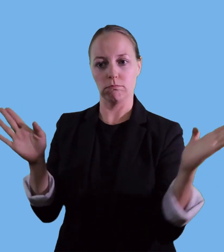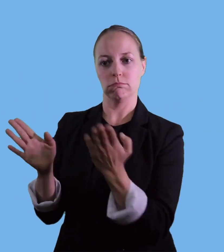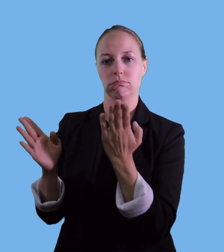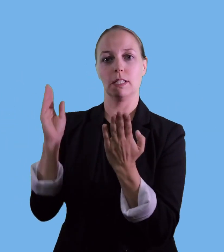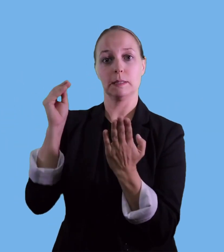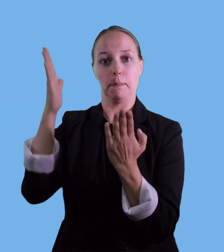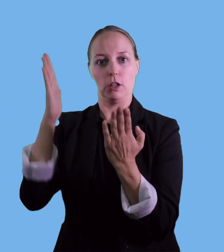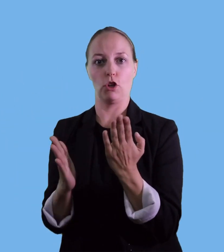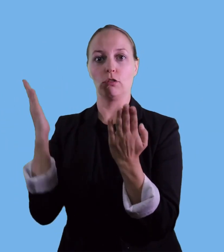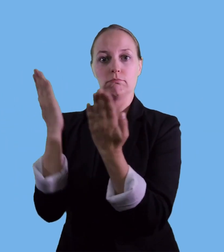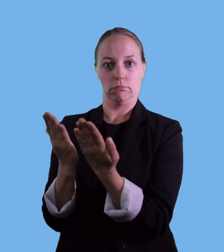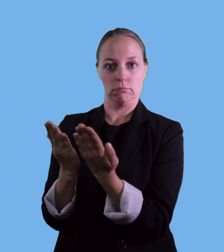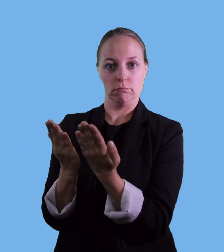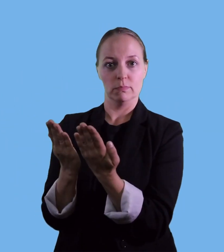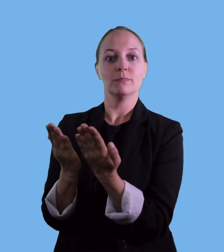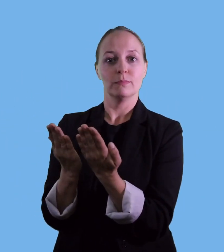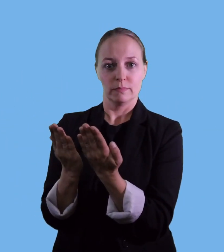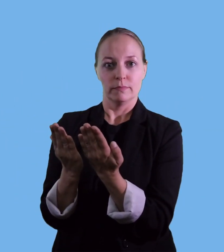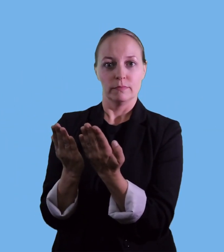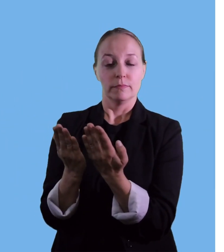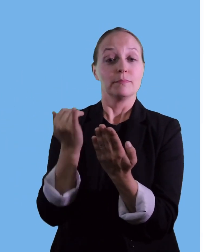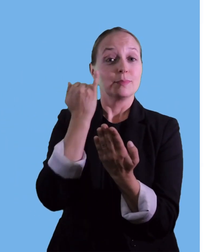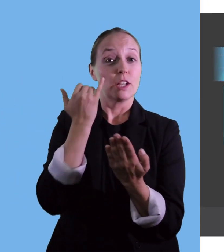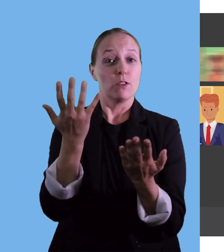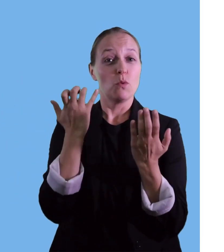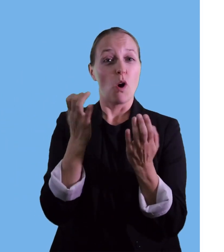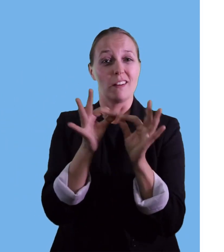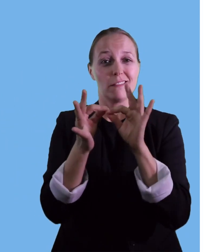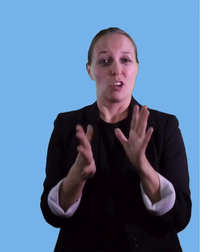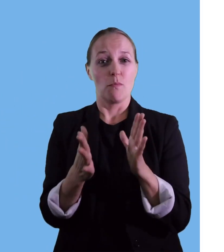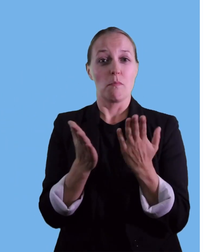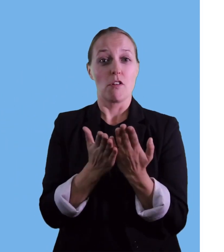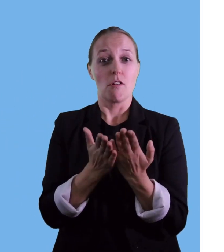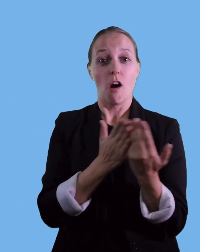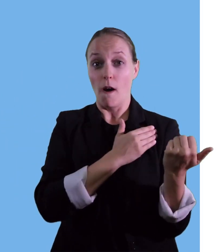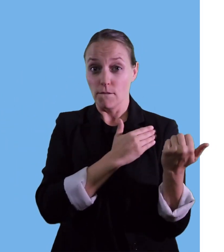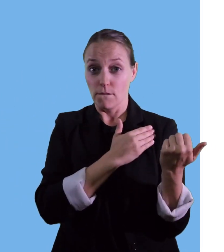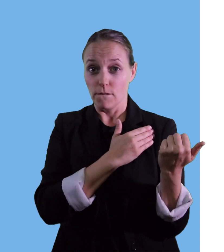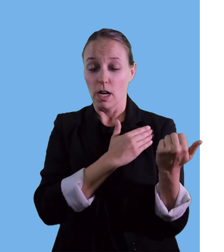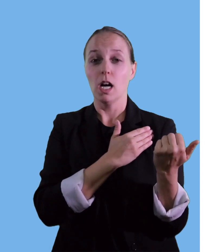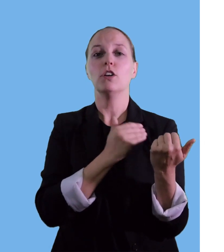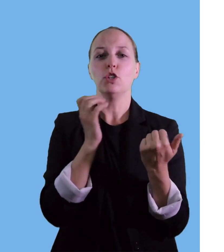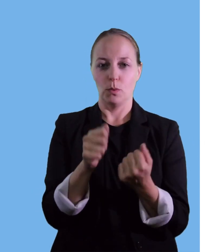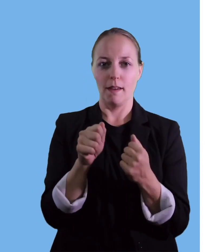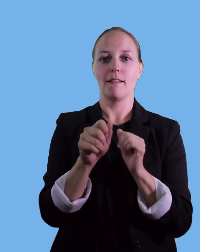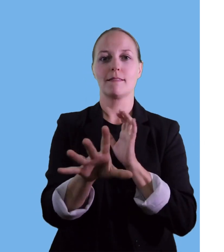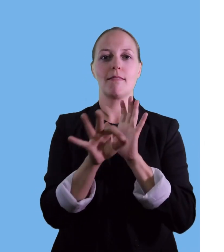will be visible next to the speaker. If you want to stop viewing interpretation at any time,